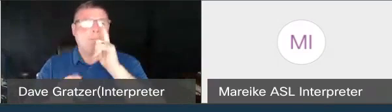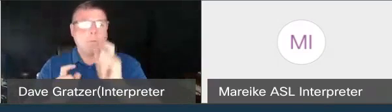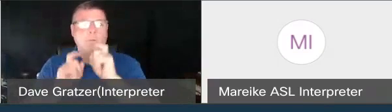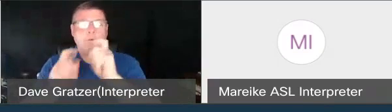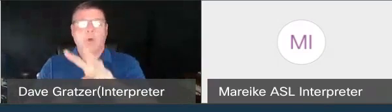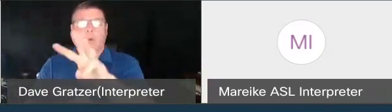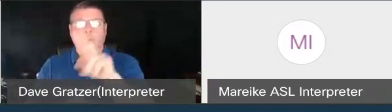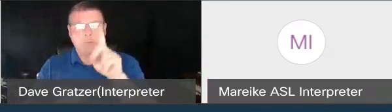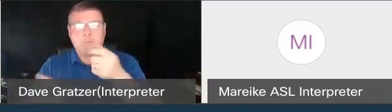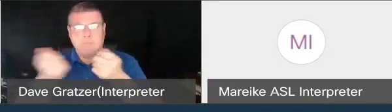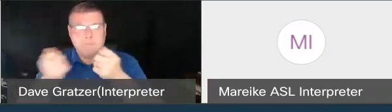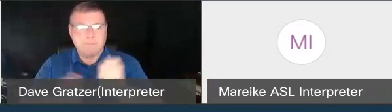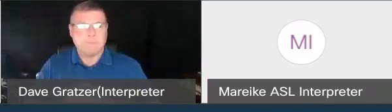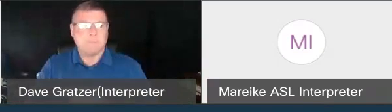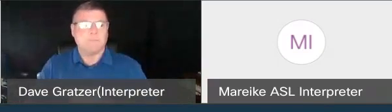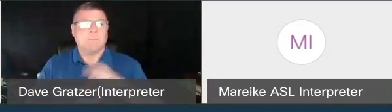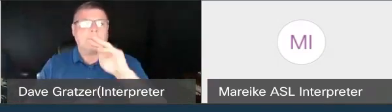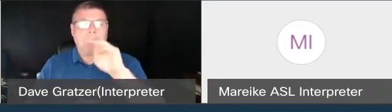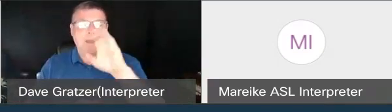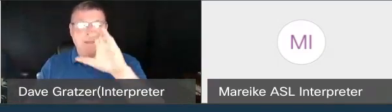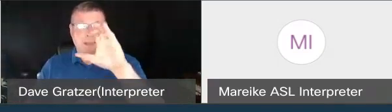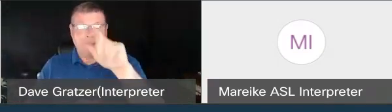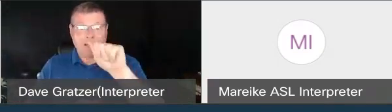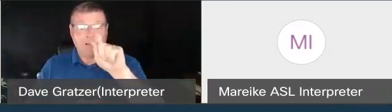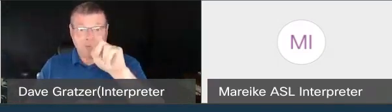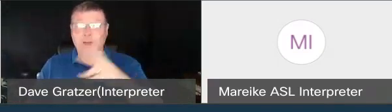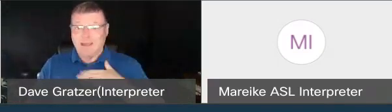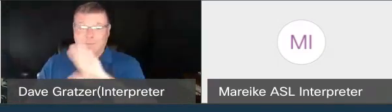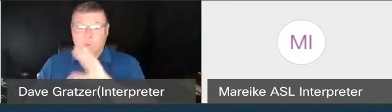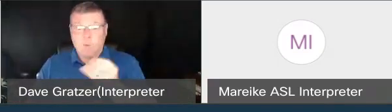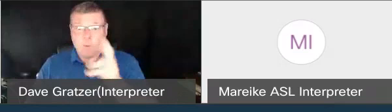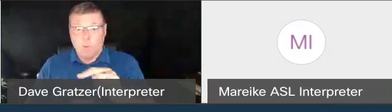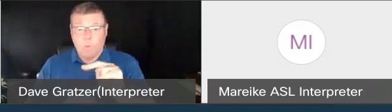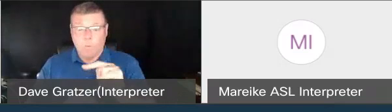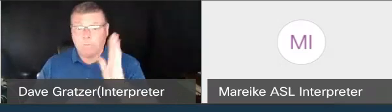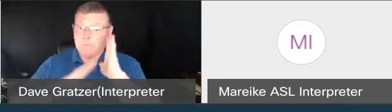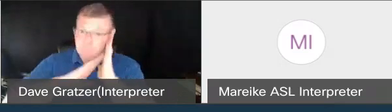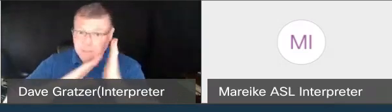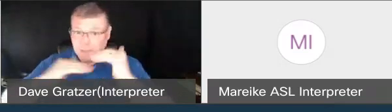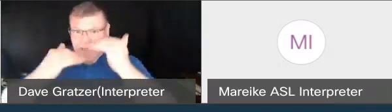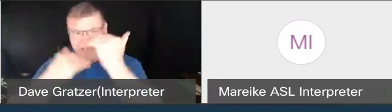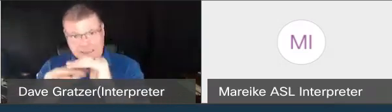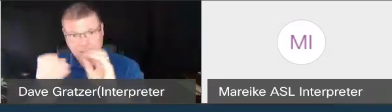we do ourselves, McAlister has our own beds, a limited number, um, but also the shelters,